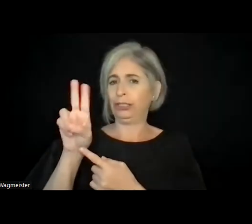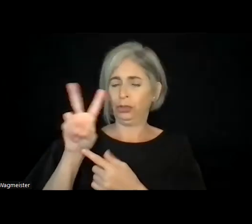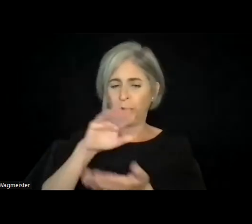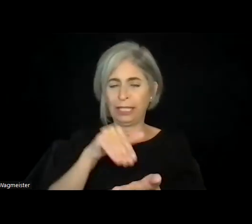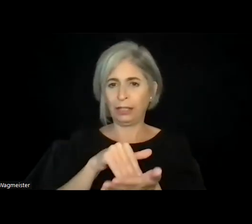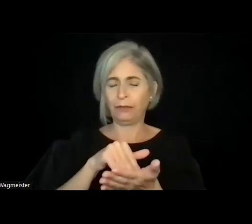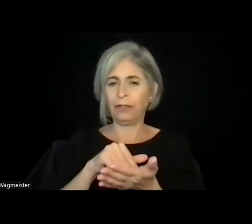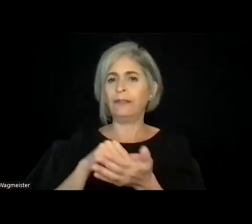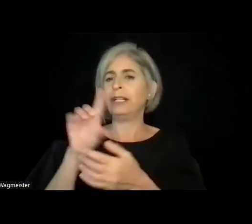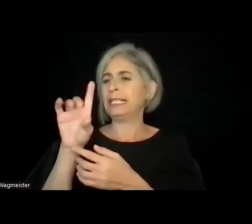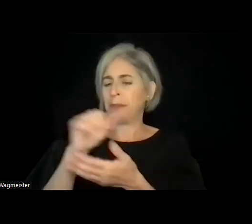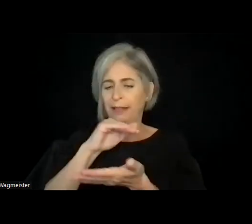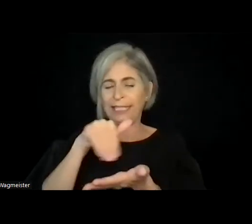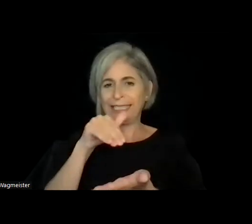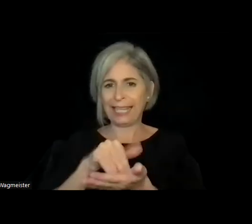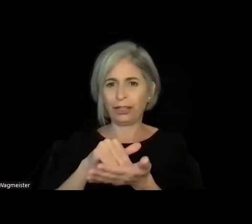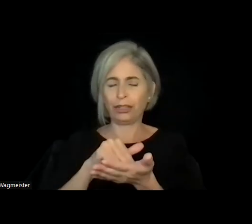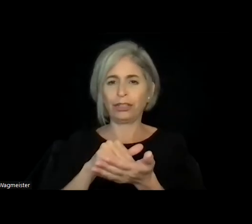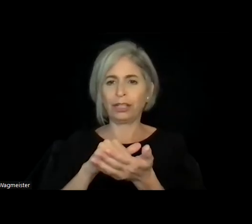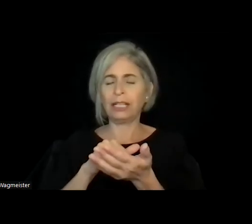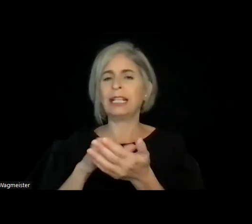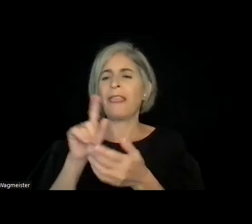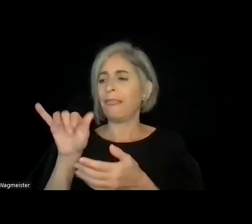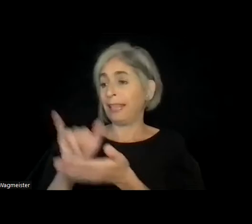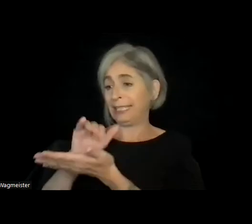discussion going. I direct the R